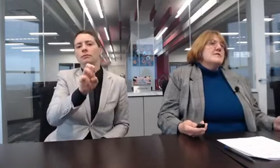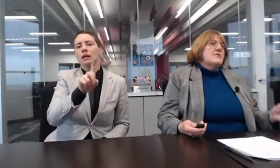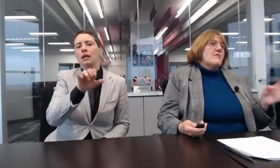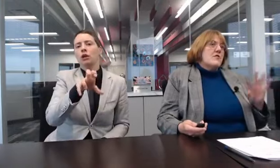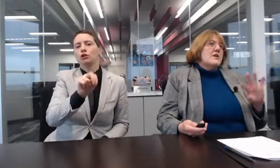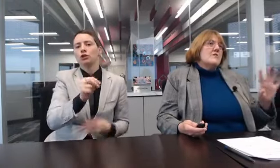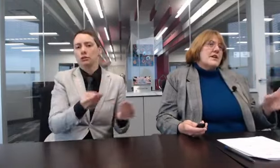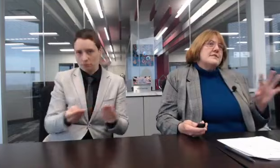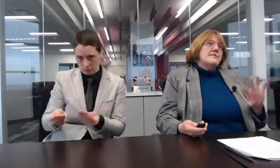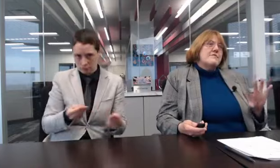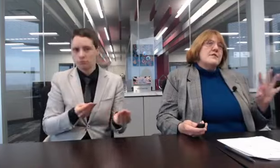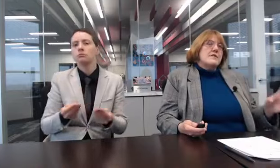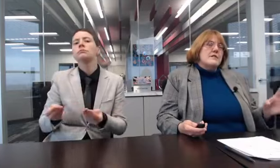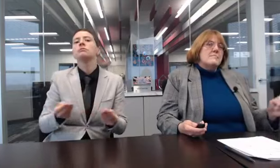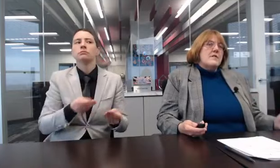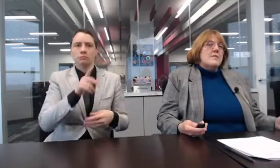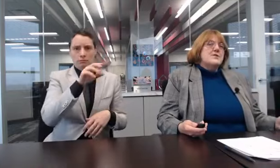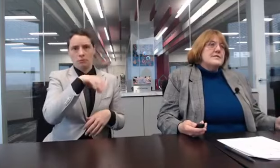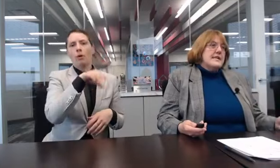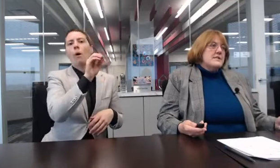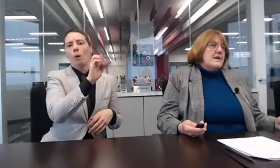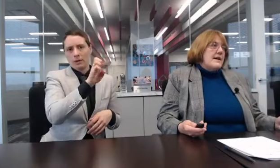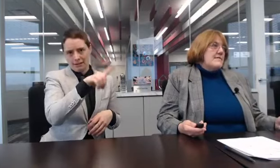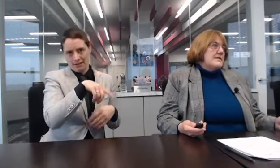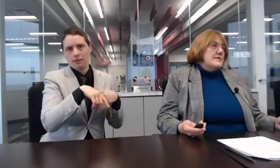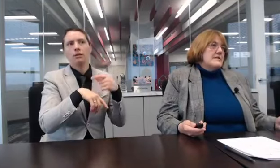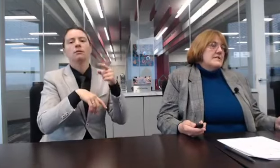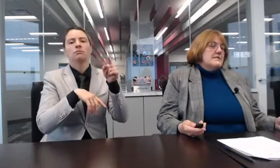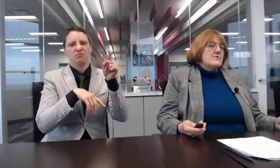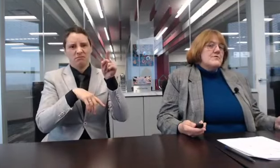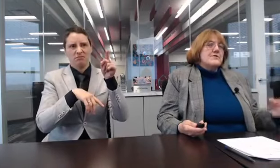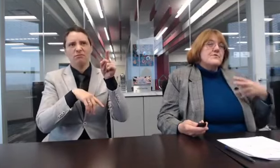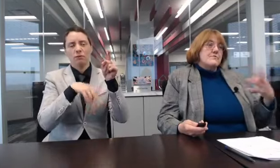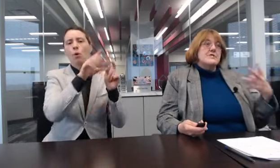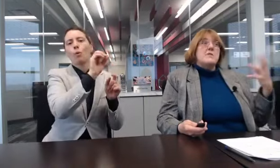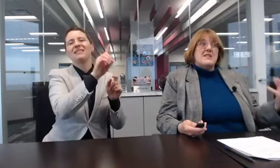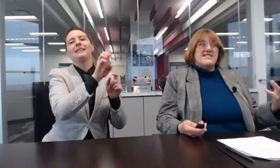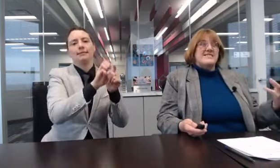So there are a lot of different options that you have in order to respond to someone